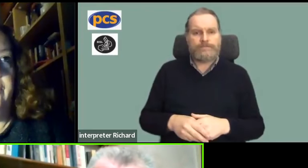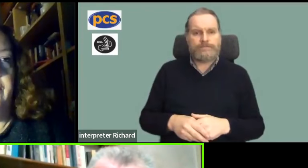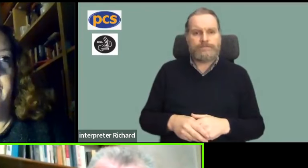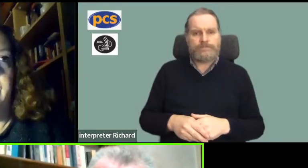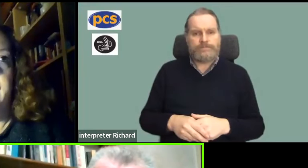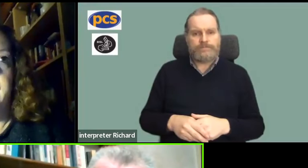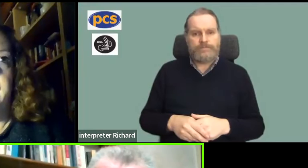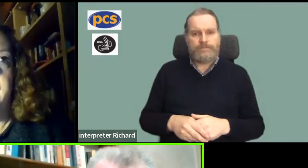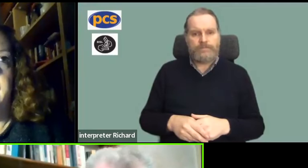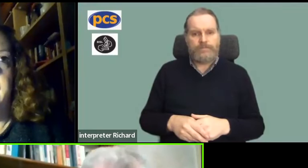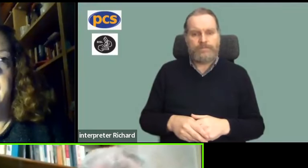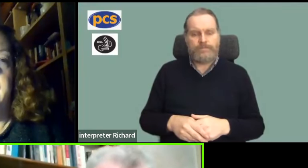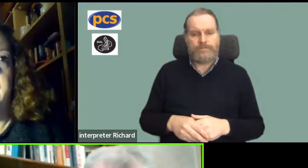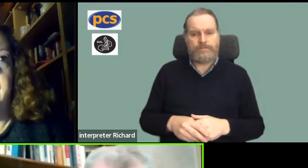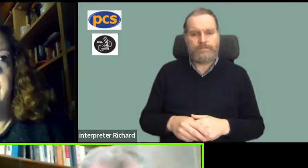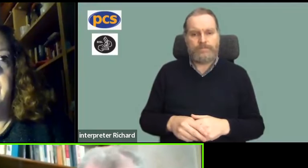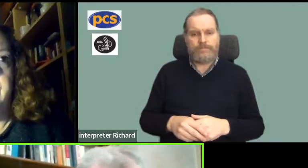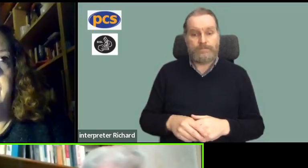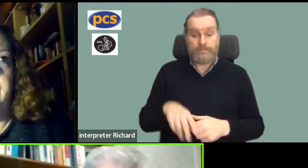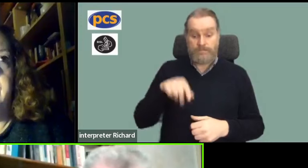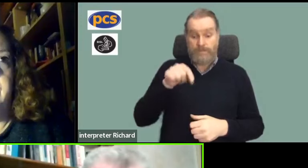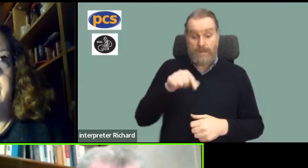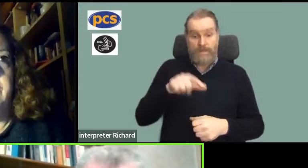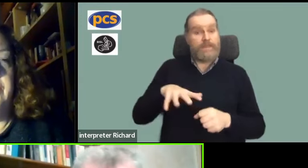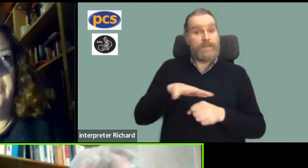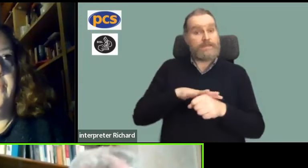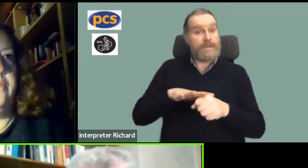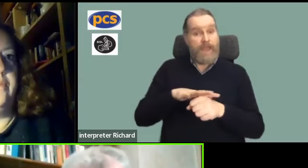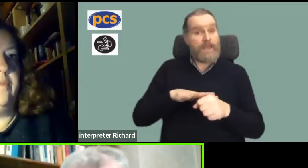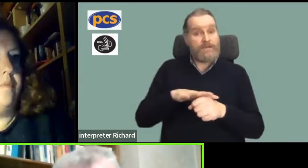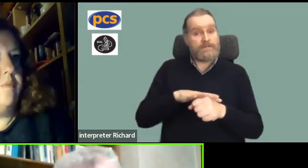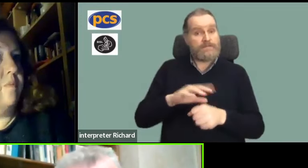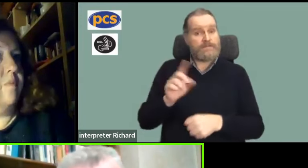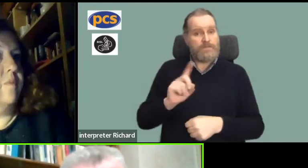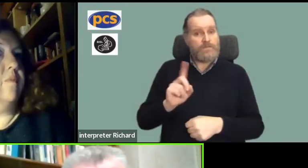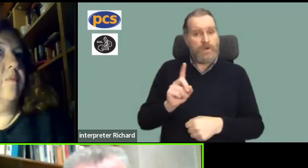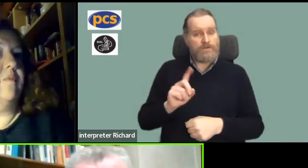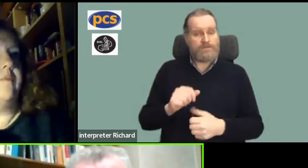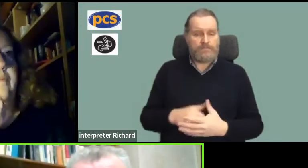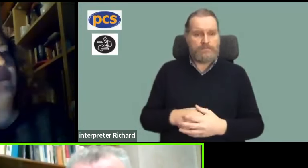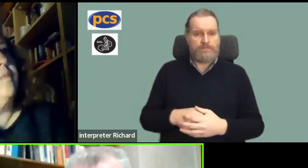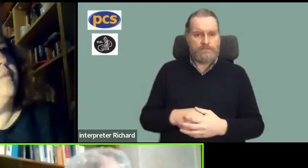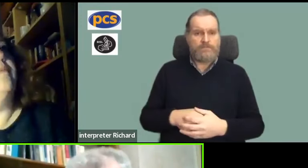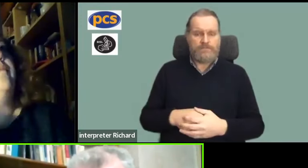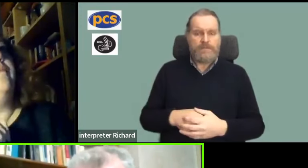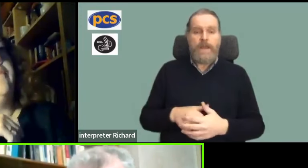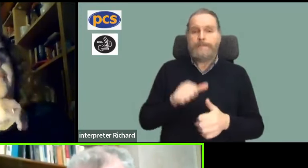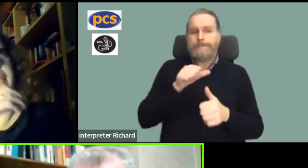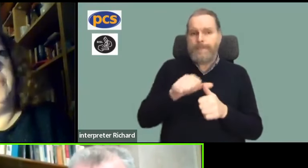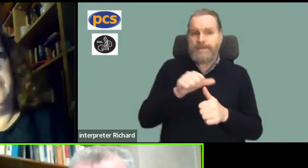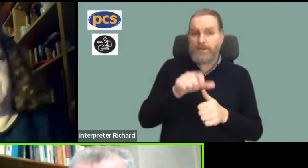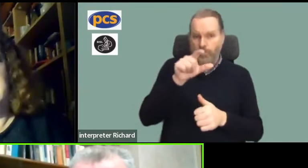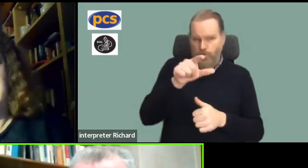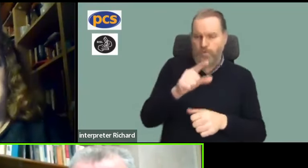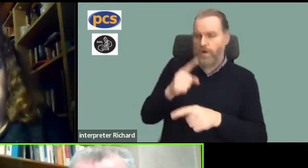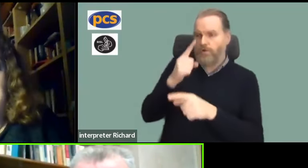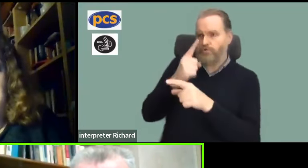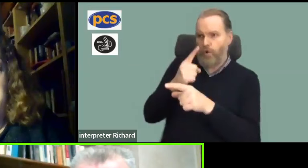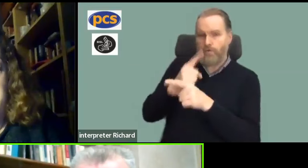at this particular point. What I wouldn't just accept to go up front is it just because i'm i'm in this case i'm in this case i've no doubt the question I was asked the rep and the repository